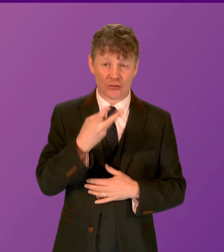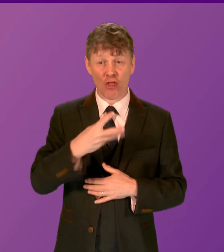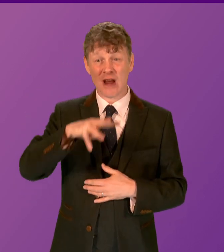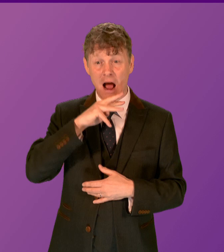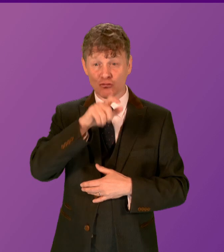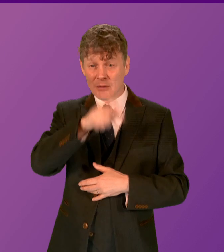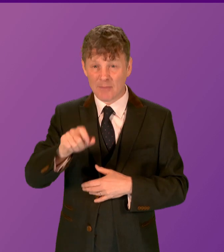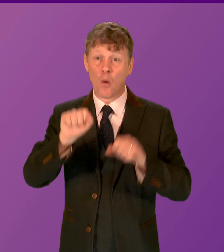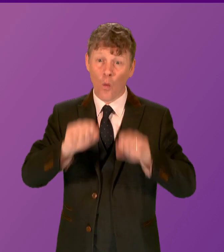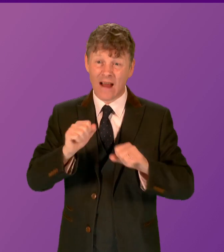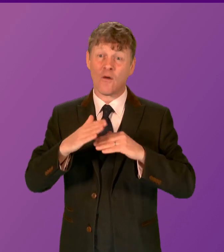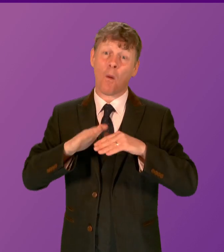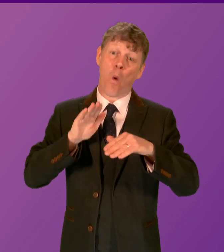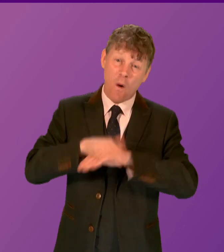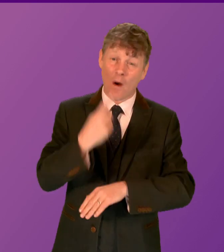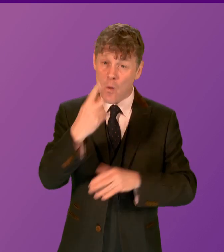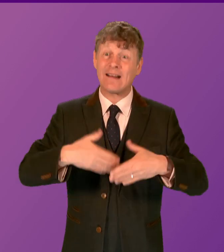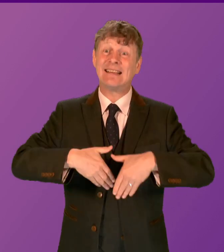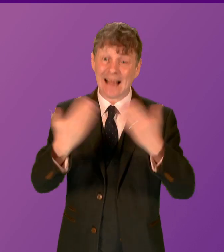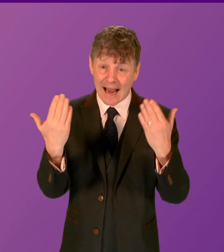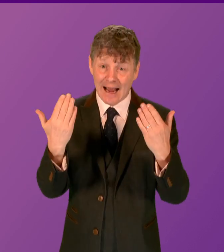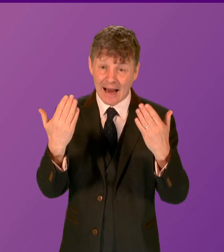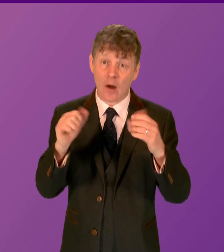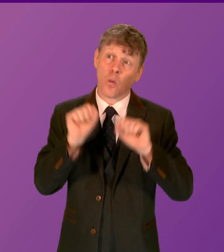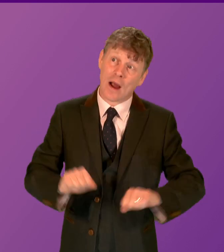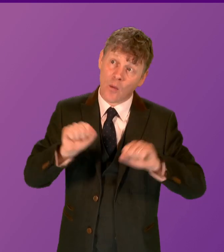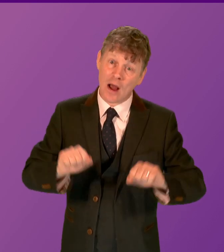day in 2023, with some waiting much longer.